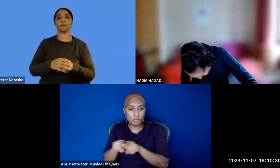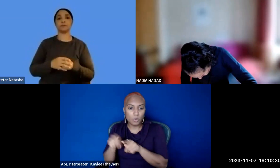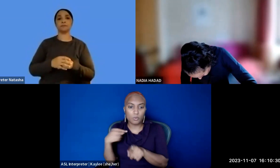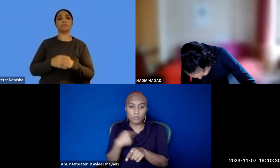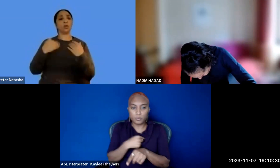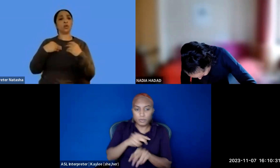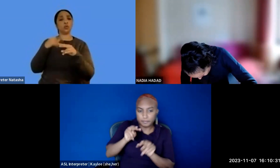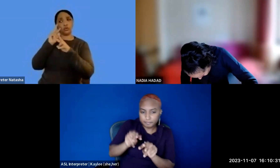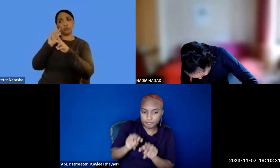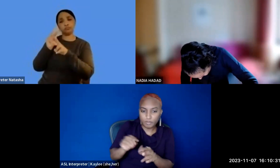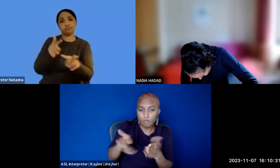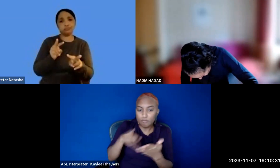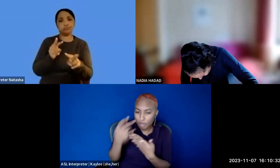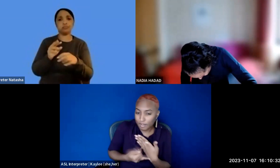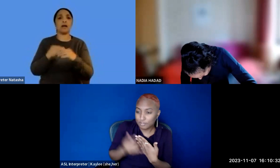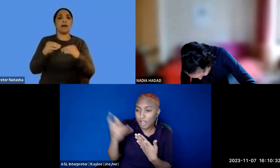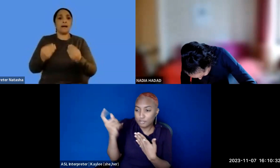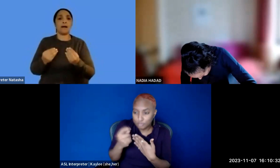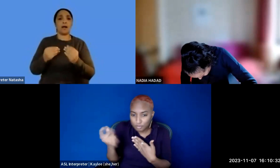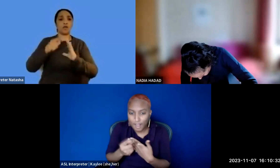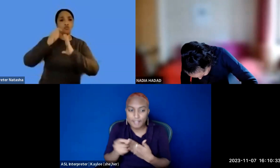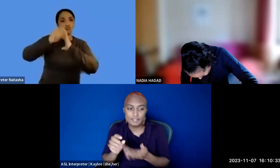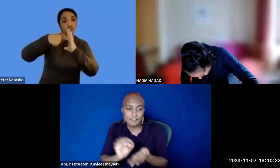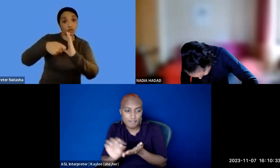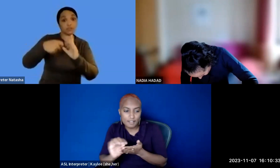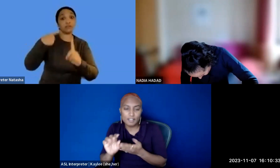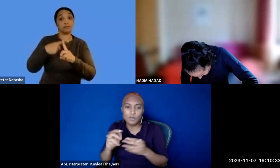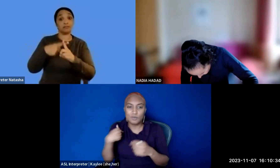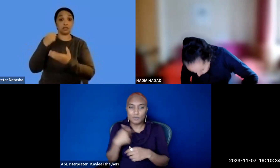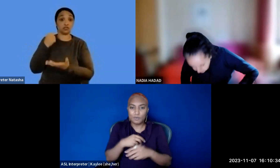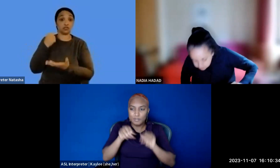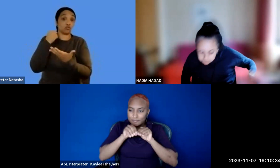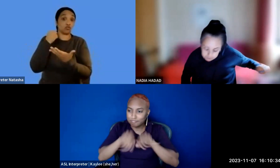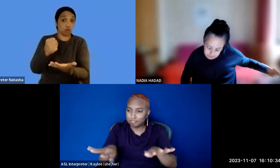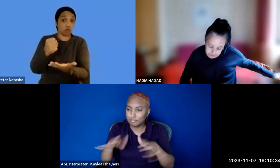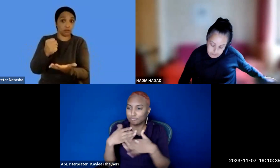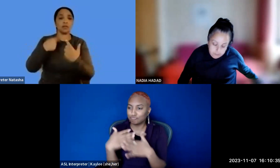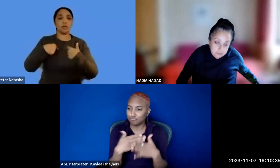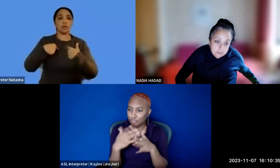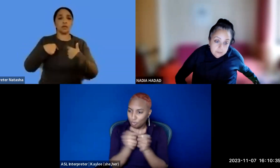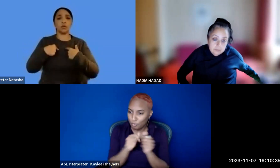and funding opportunities, and share them with you, with OPDs around the world.